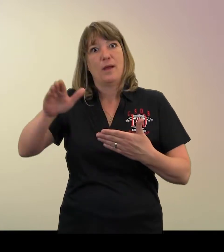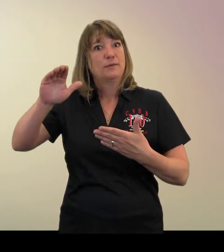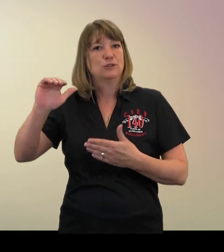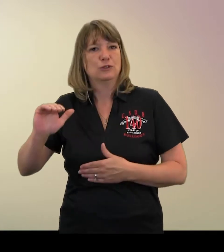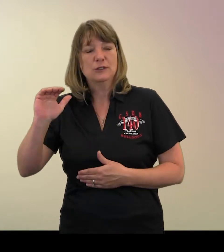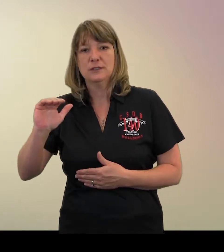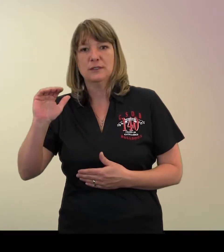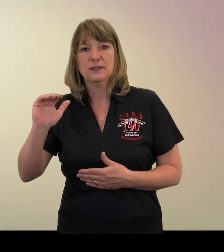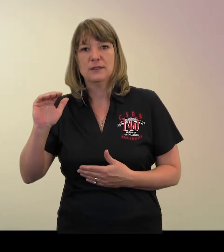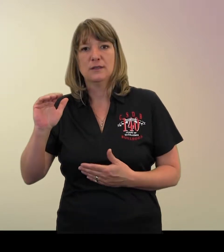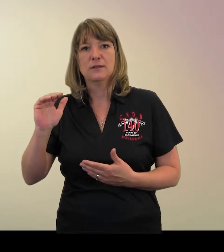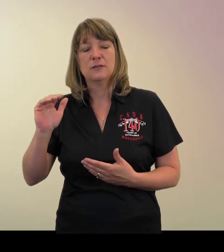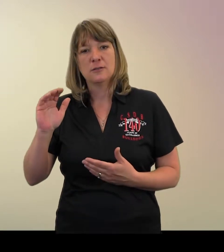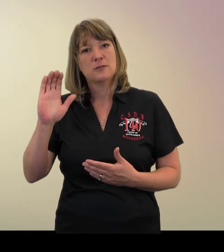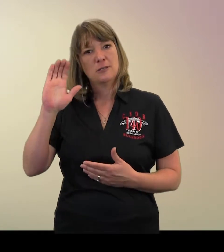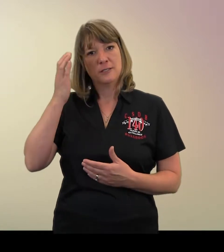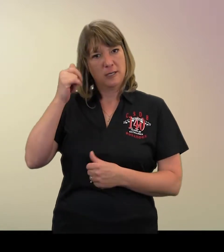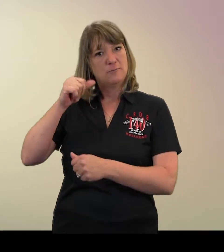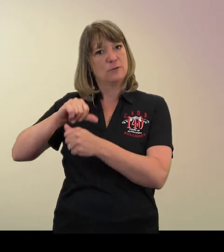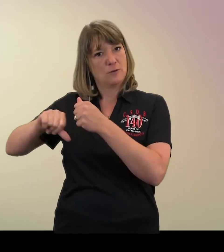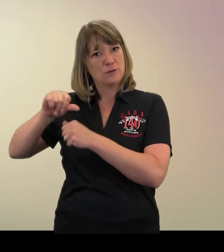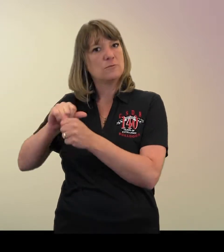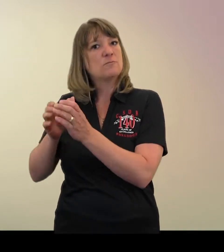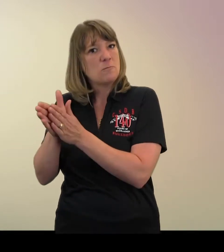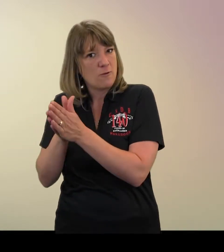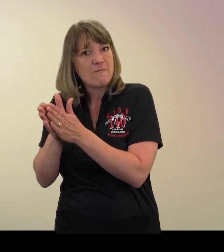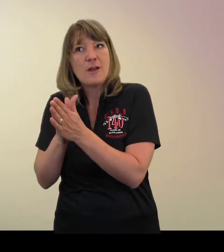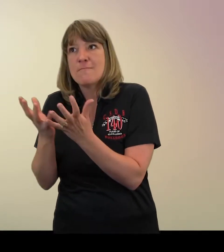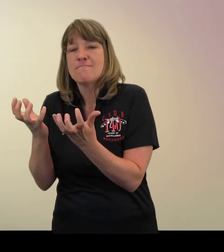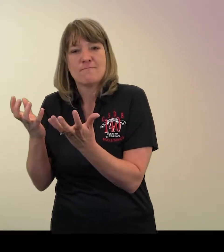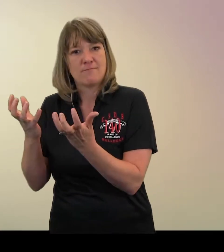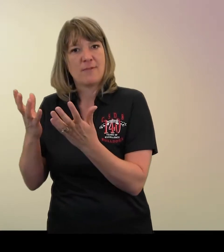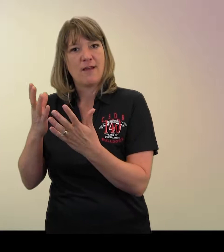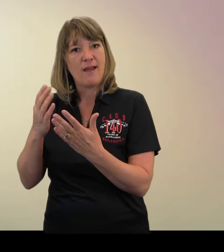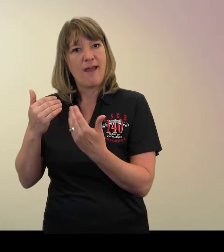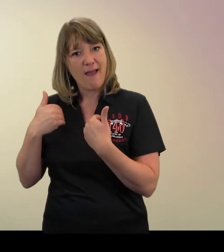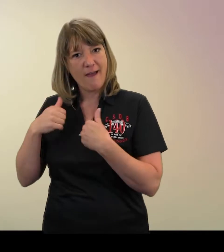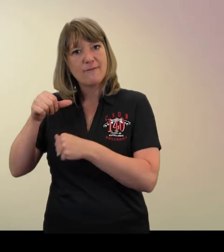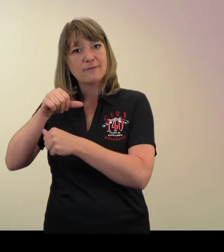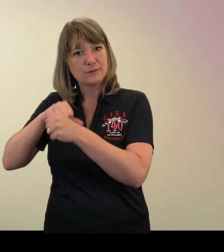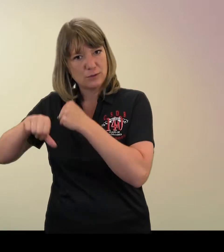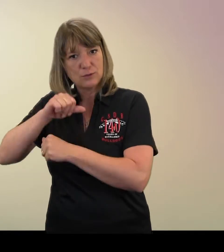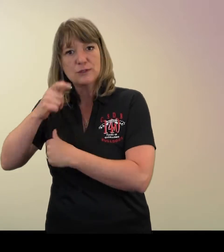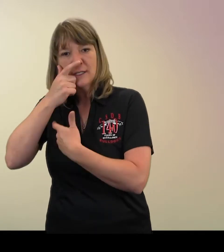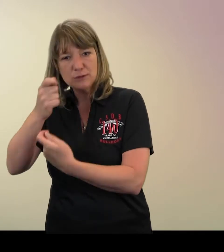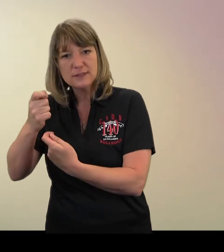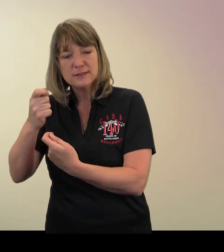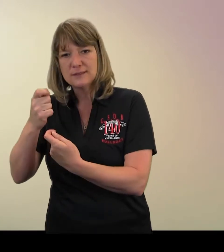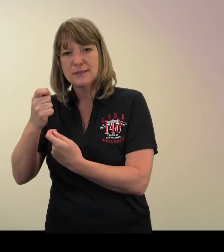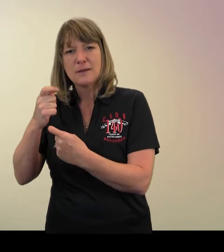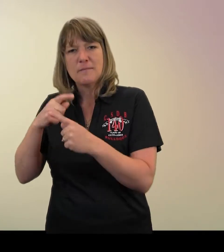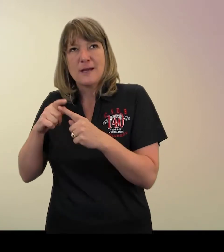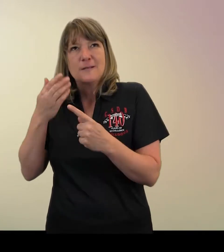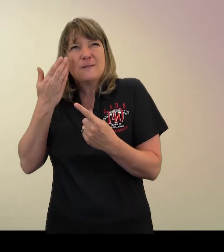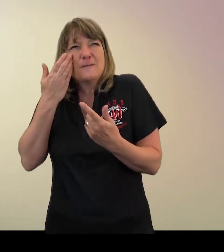to children, who seem socially motivated, and they have some social interests, but they just don't know how